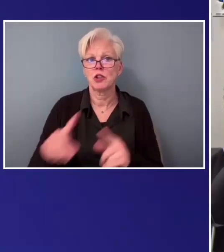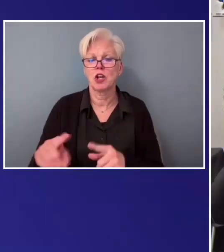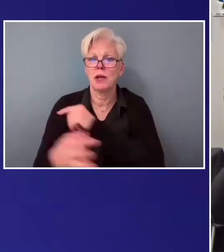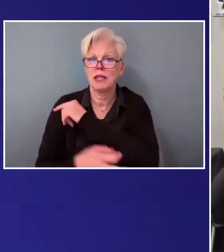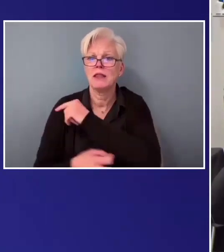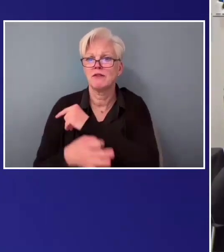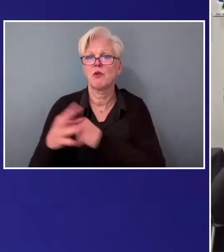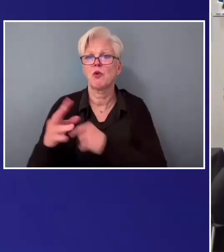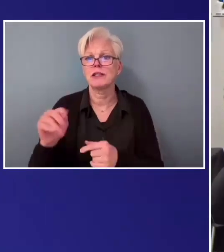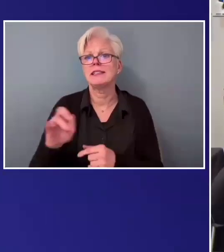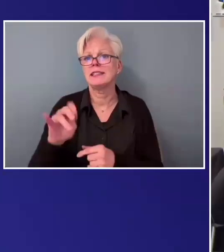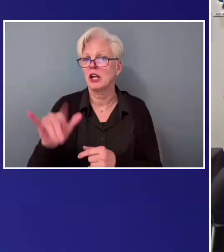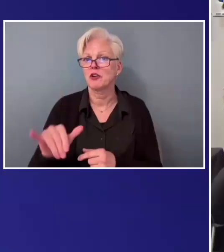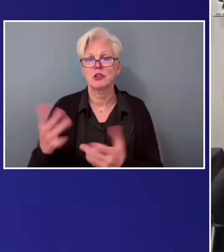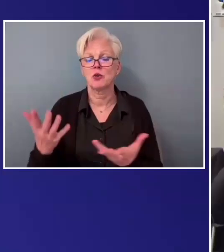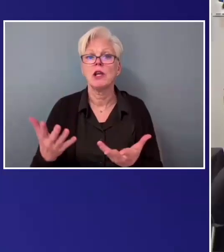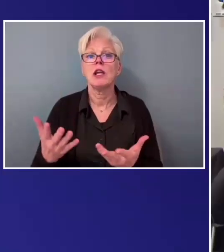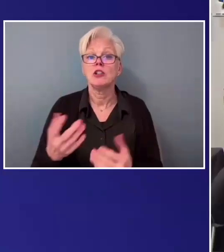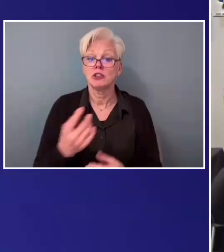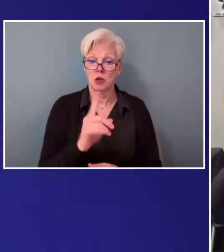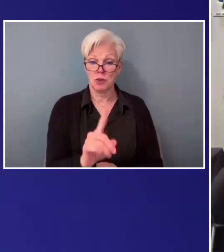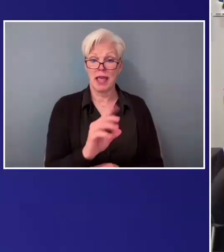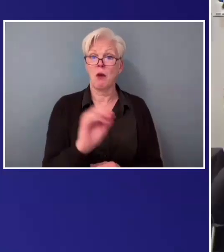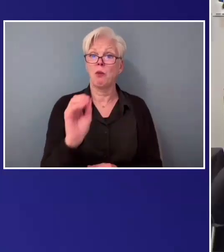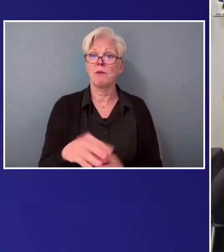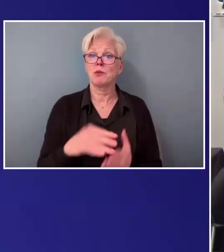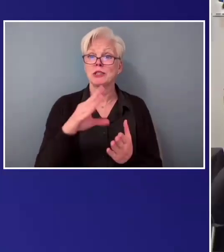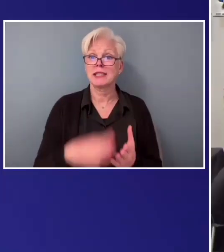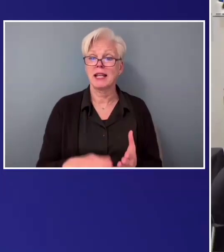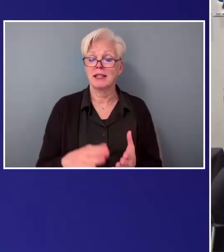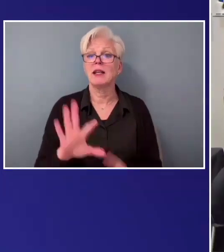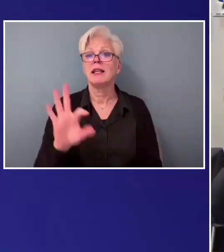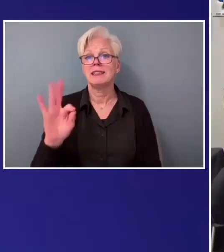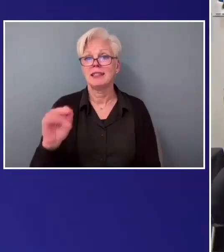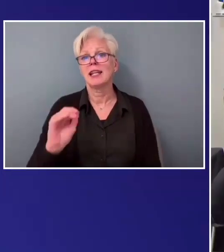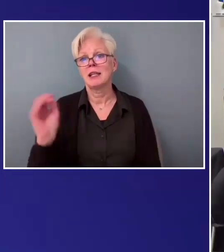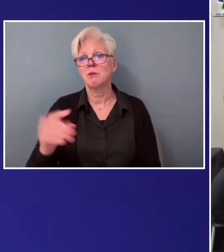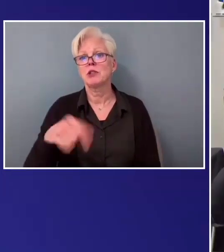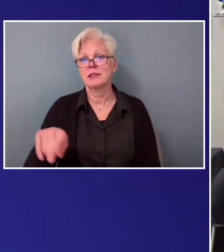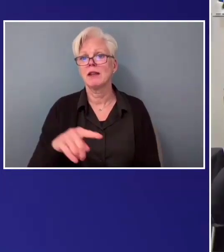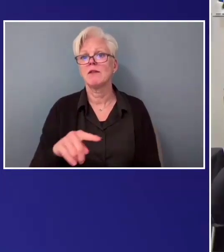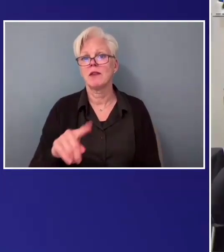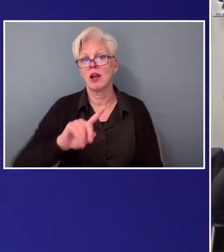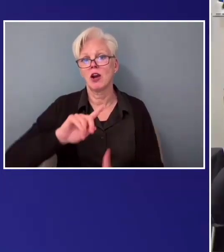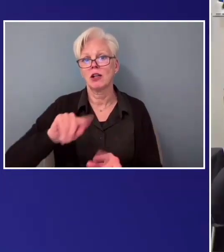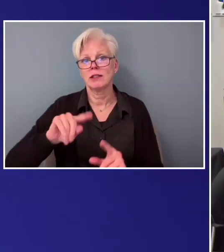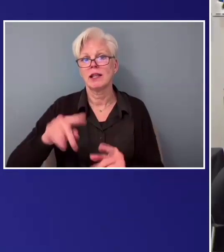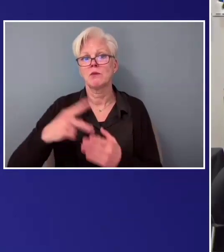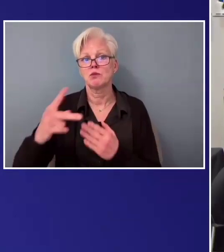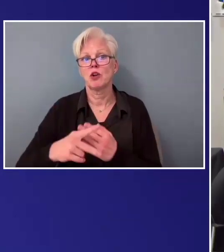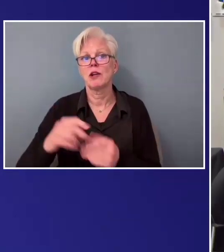1% of, of students, 90% of them are attending programs in Puerto Rico.